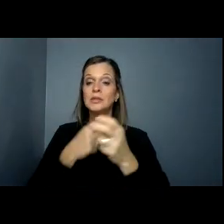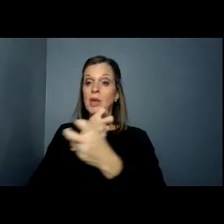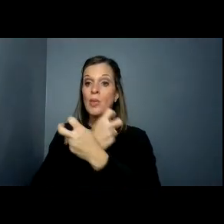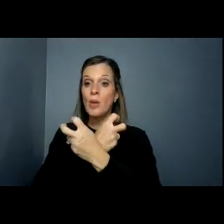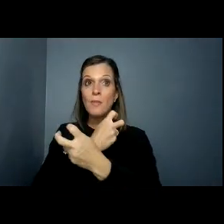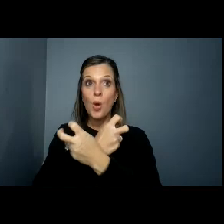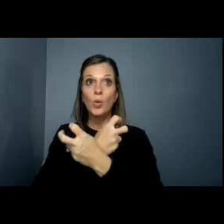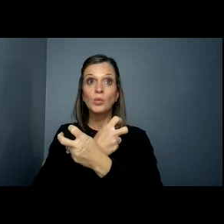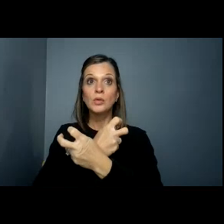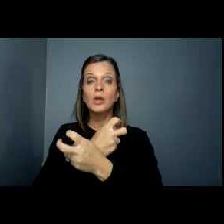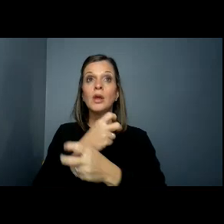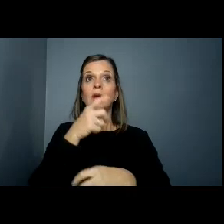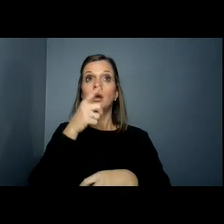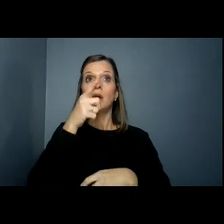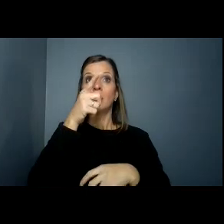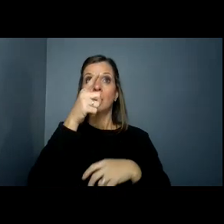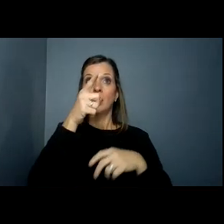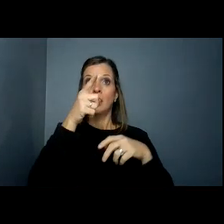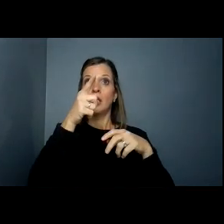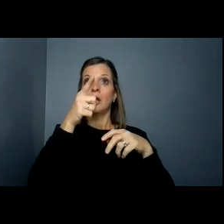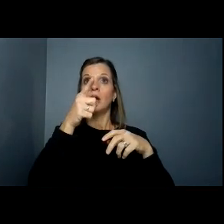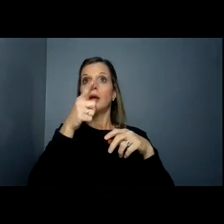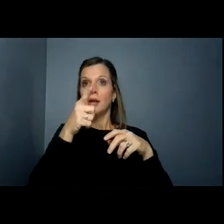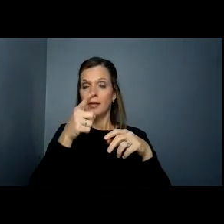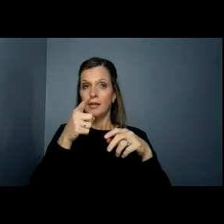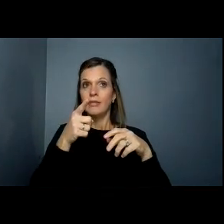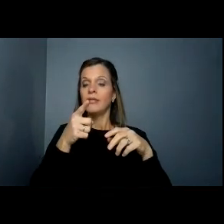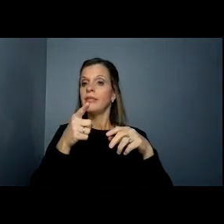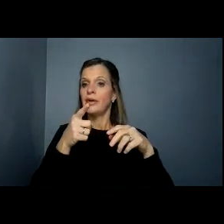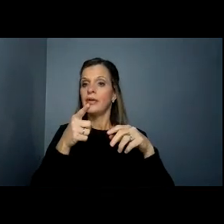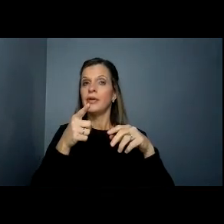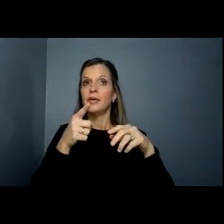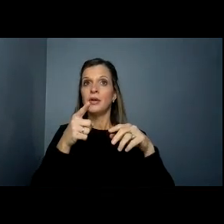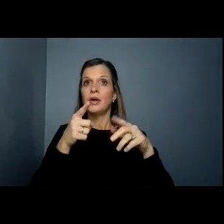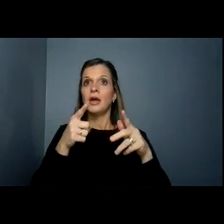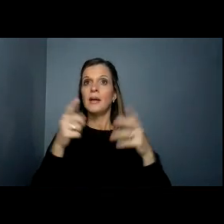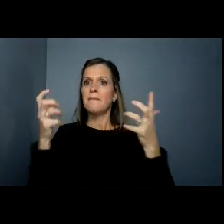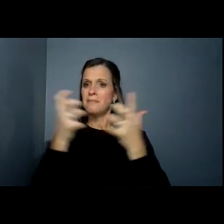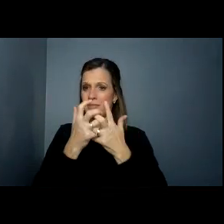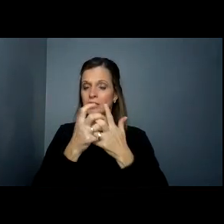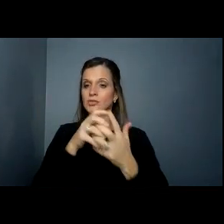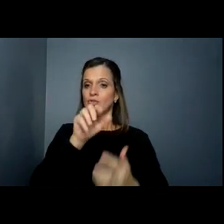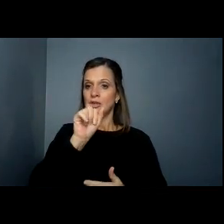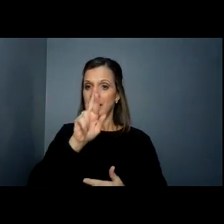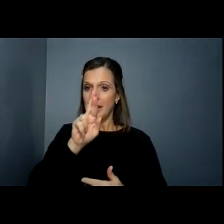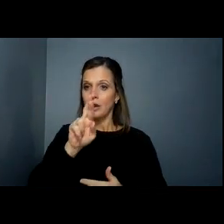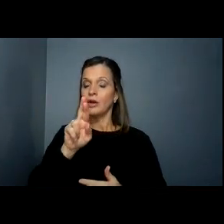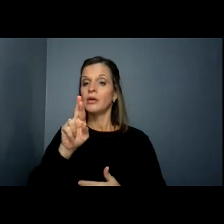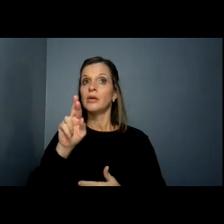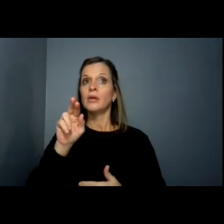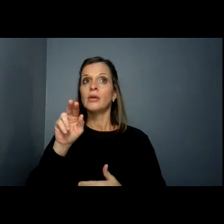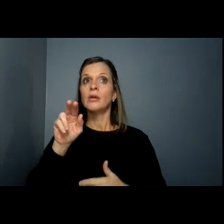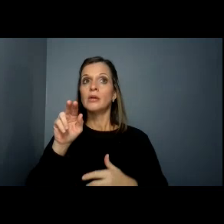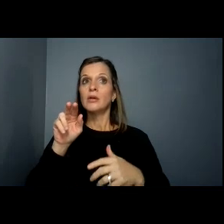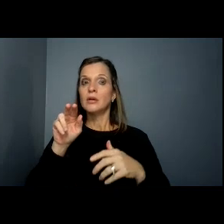on top of the air conduction thresholds again. And that's because there's nothing impeding